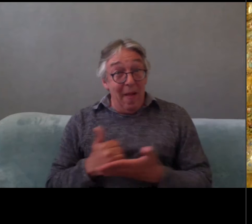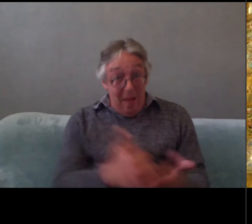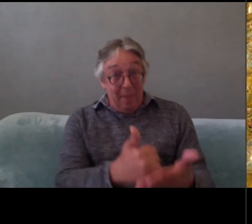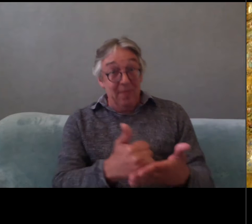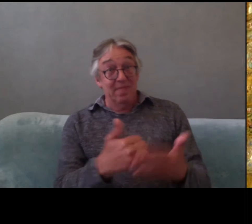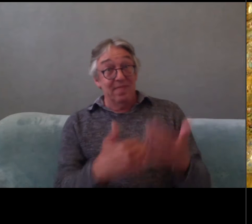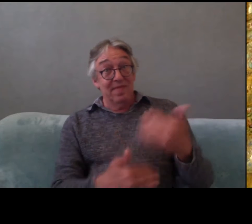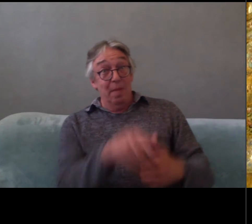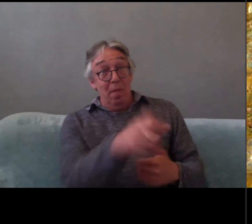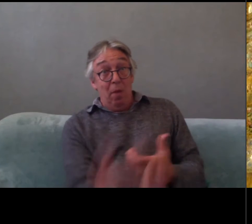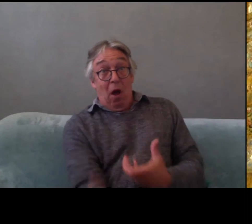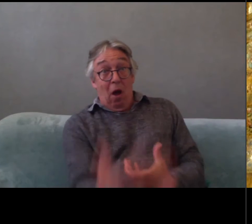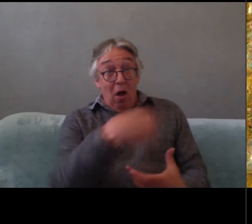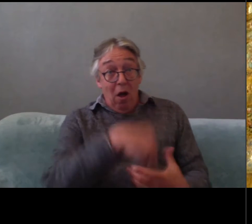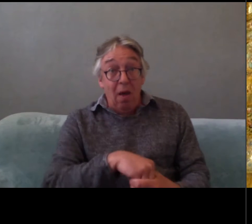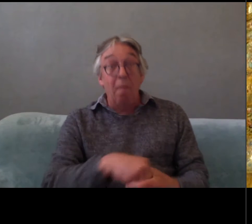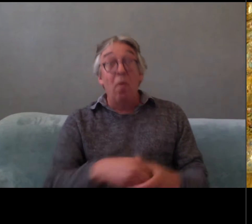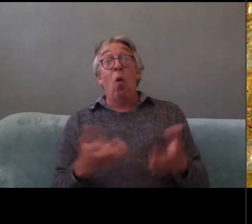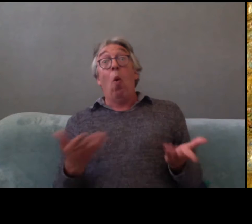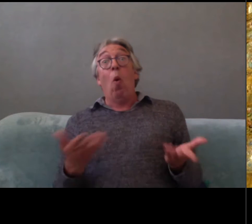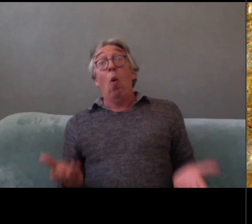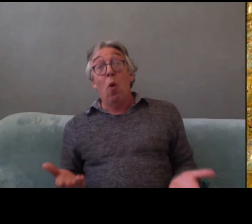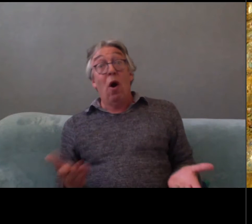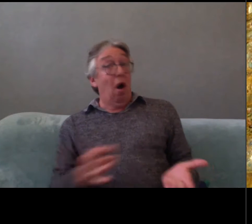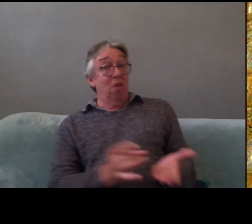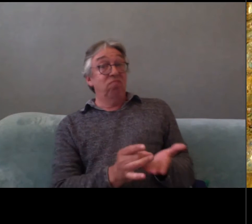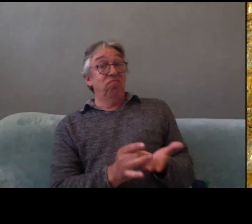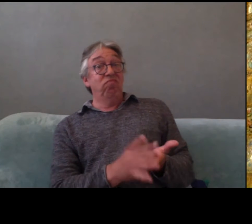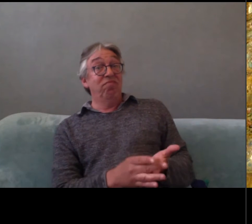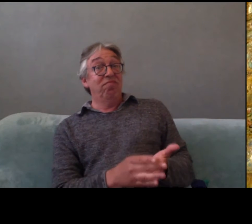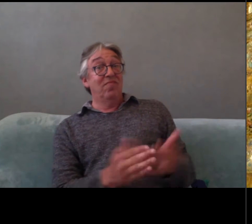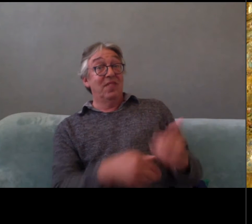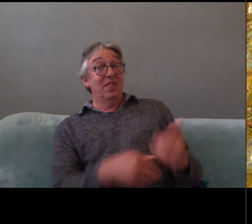Today in this webinar, we're going to start a dialogue